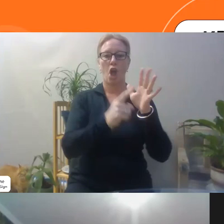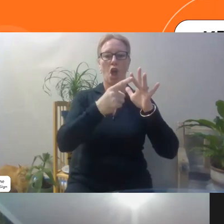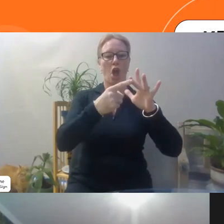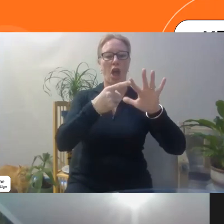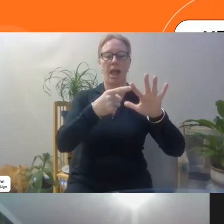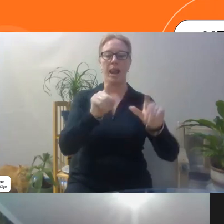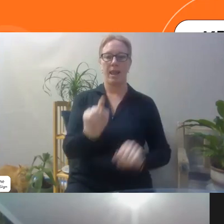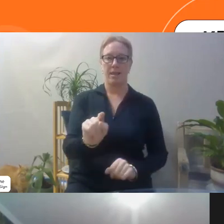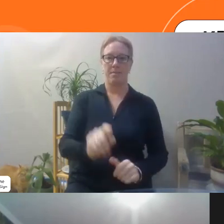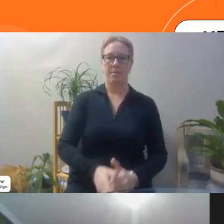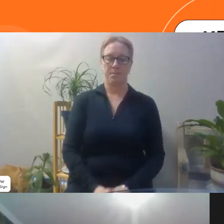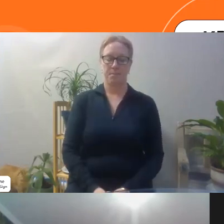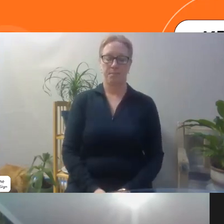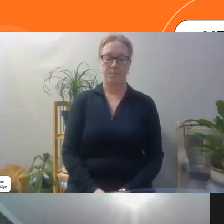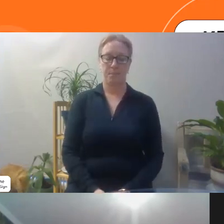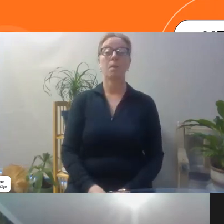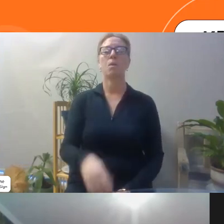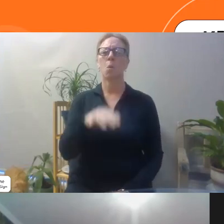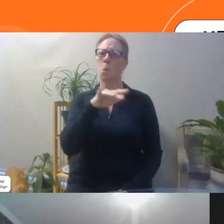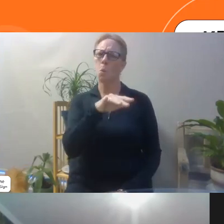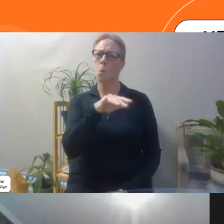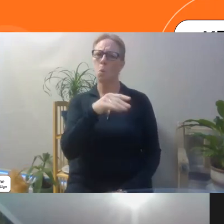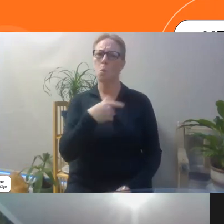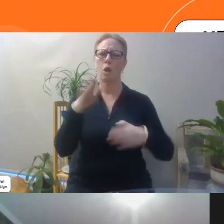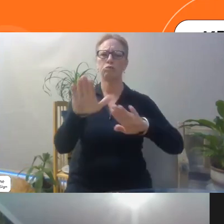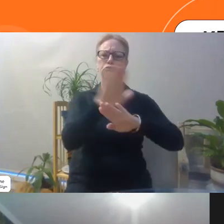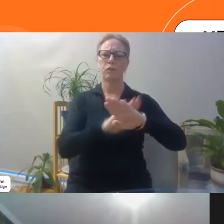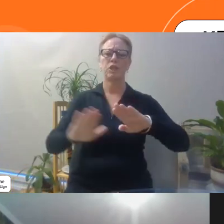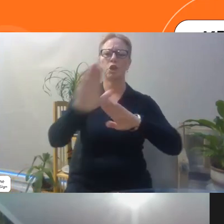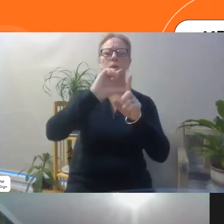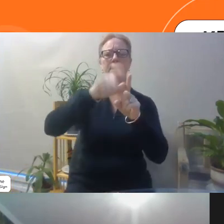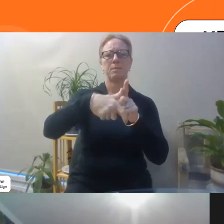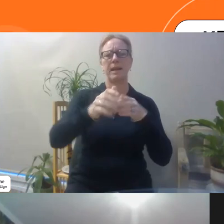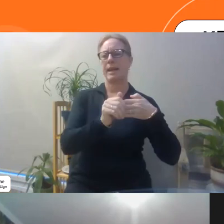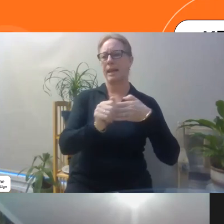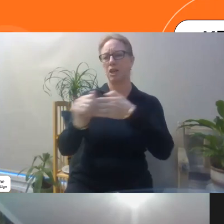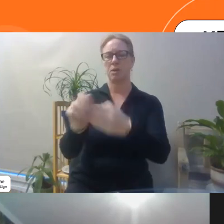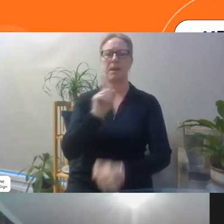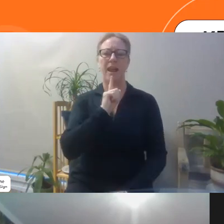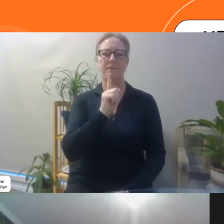Kylie is the Regional Disability Leadership Advisor for CCS Disability